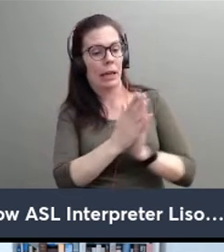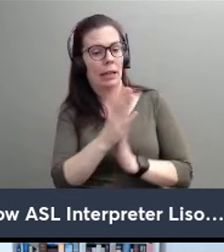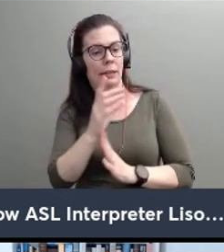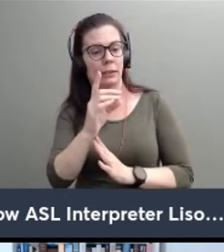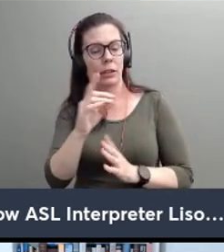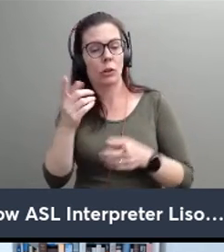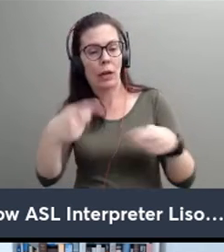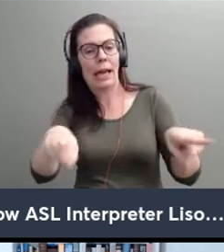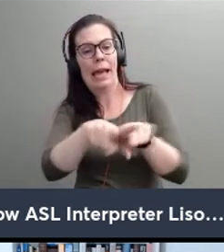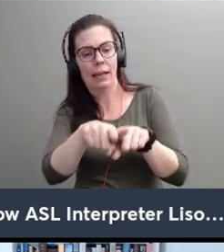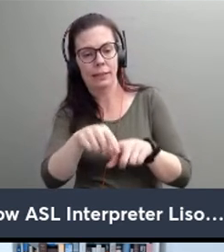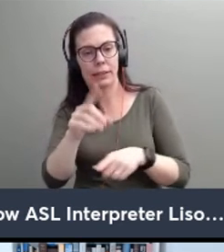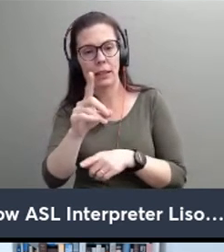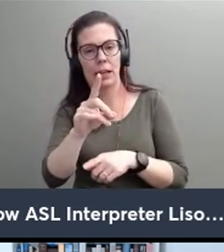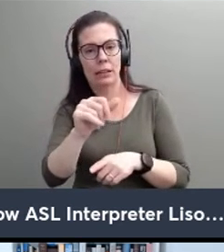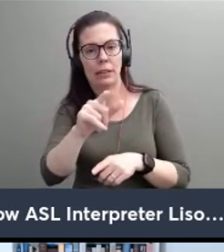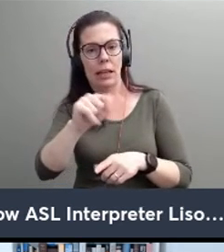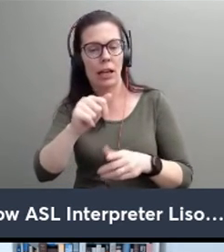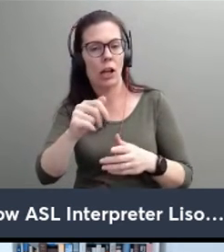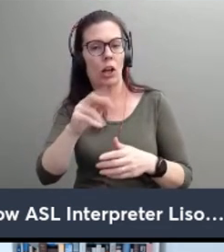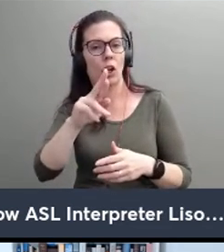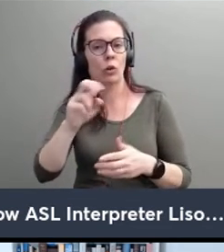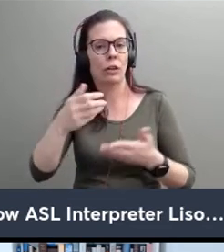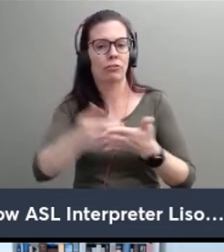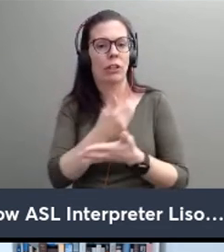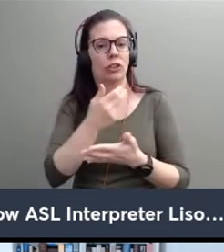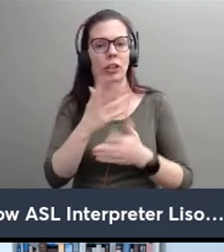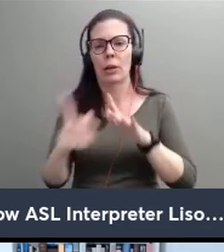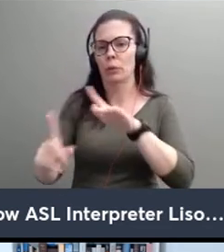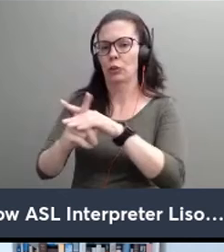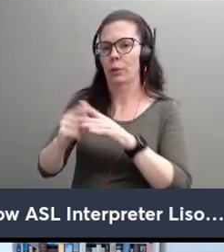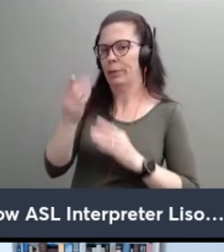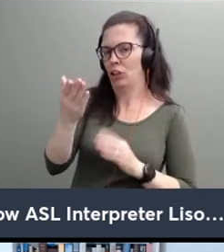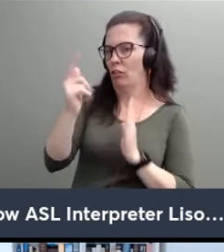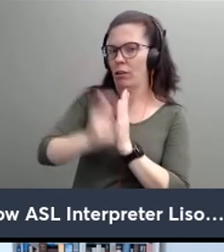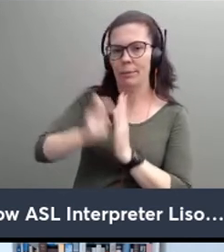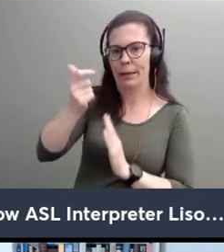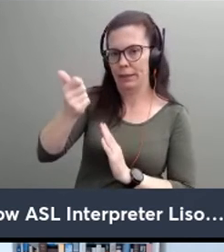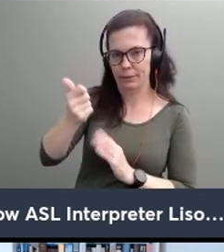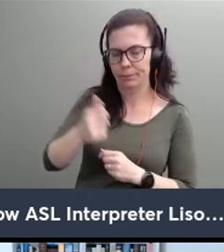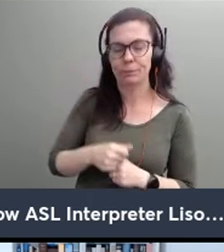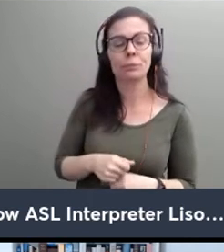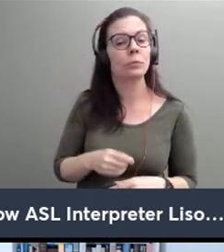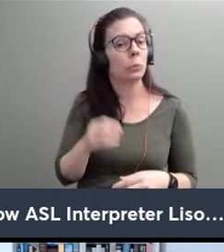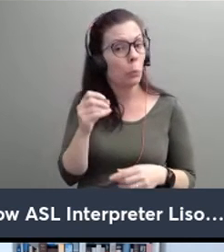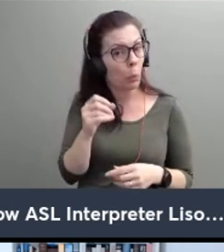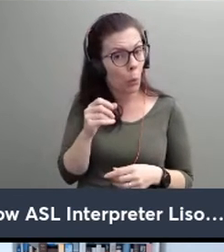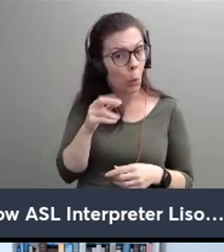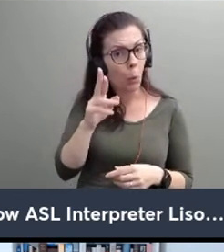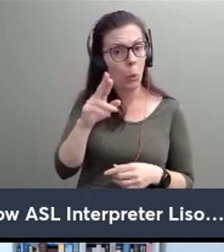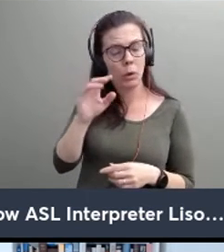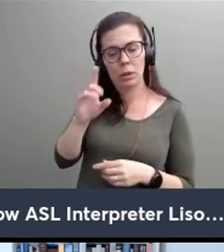it automatically starts to reflect here. Or you can bring that data into QuickSight,